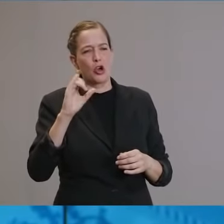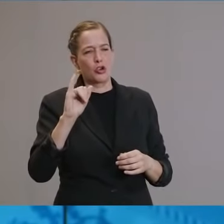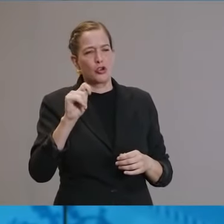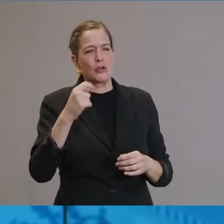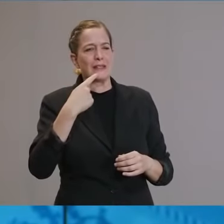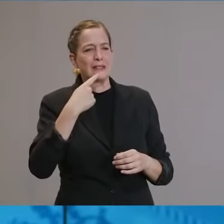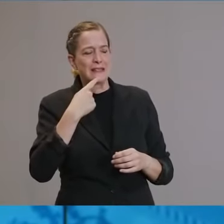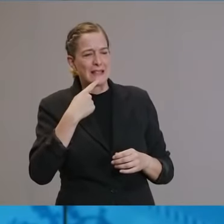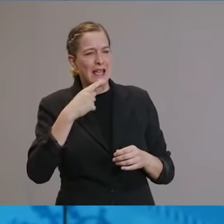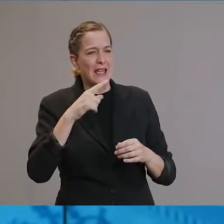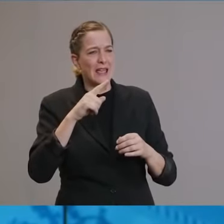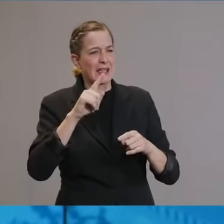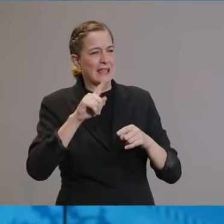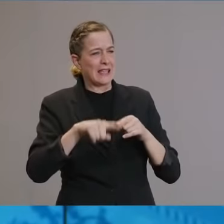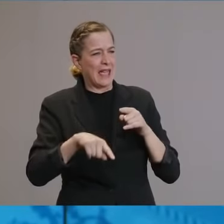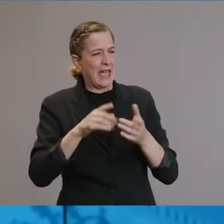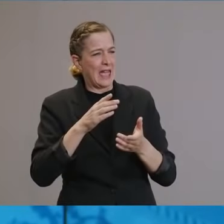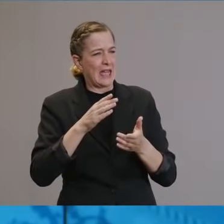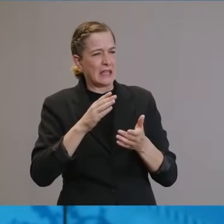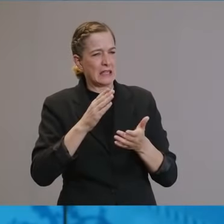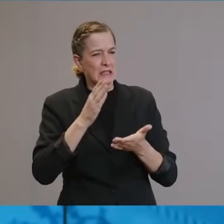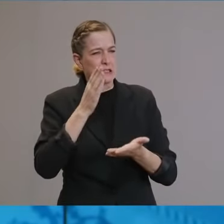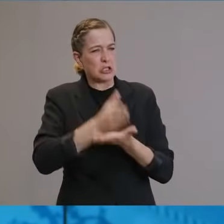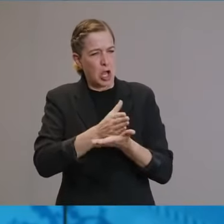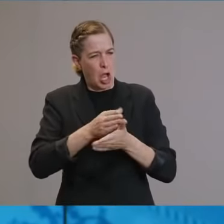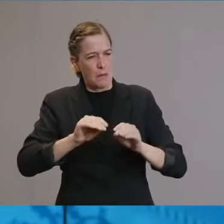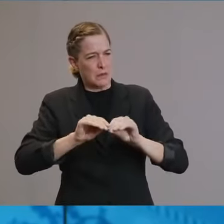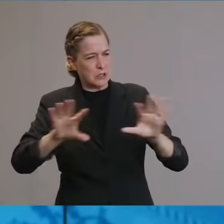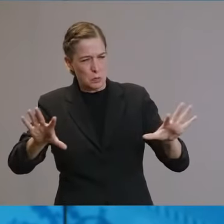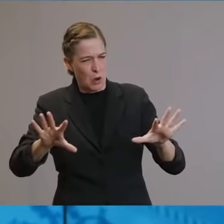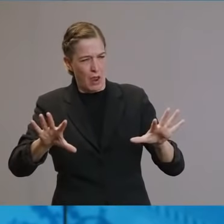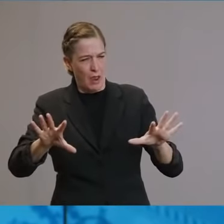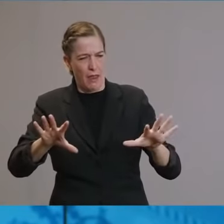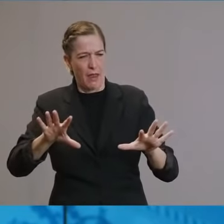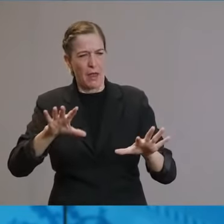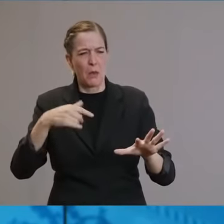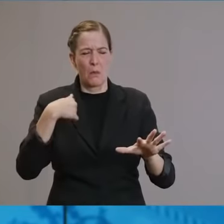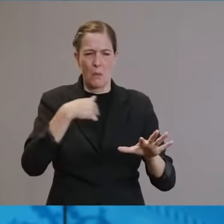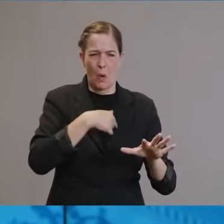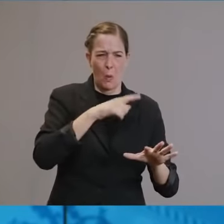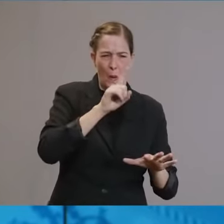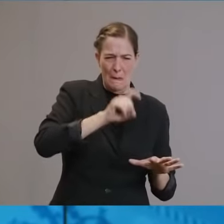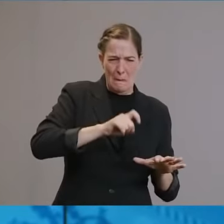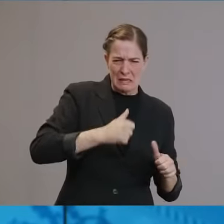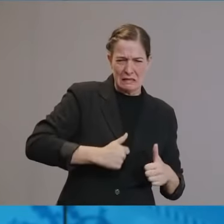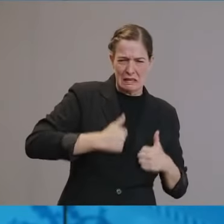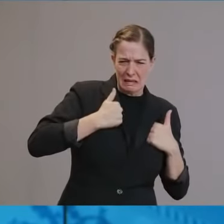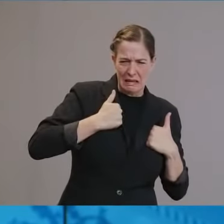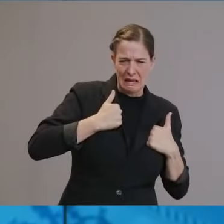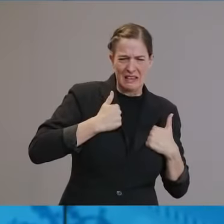SOUNDS LIKE YOU GUYS HAVE GIVEN UP IN TERMS OF ANYTHING YOU SAY, WELL, HERE WE ARE, WE